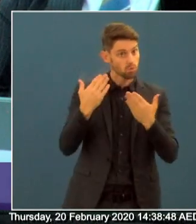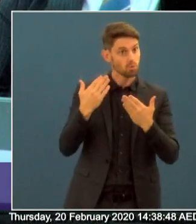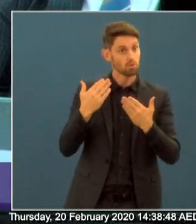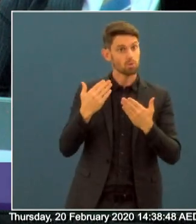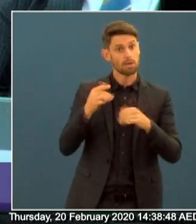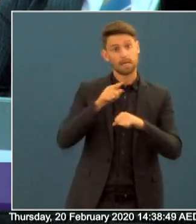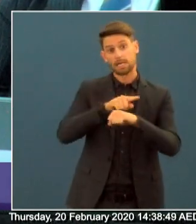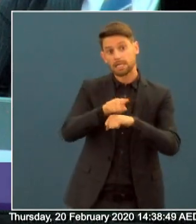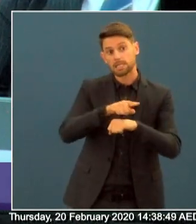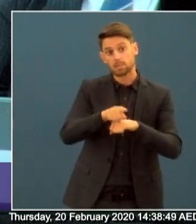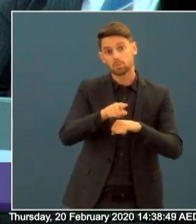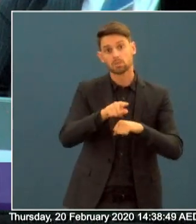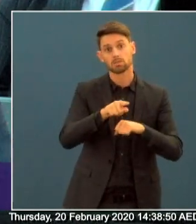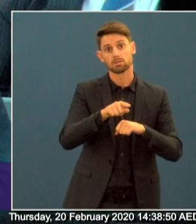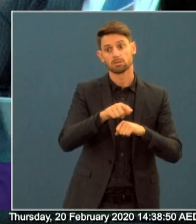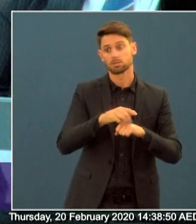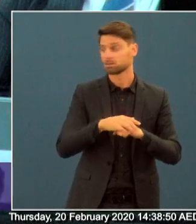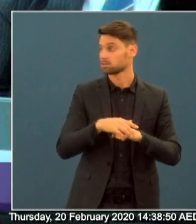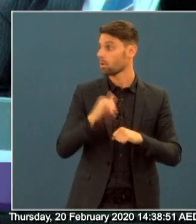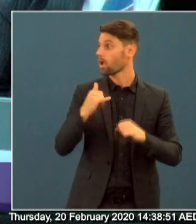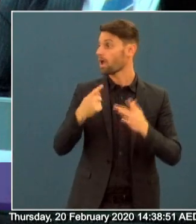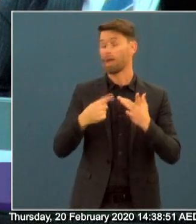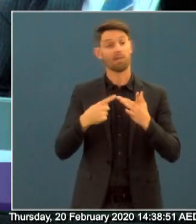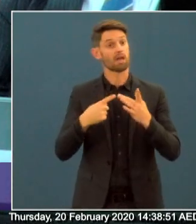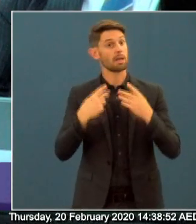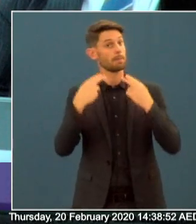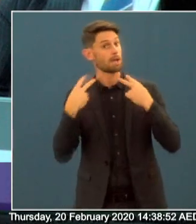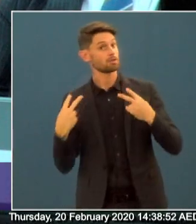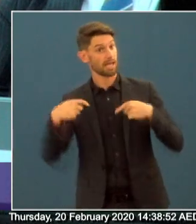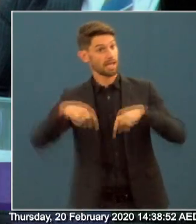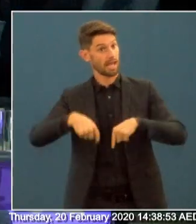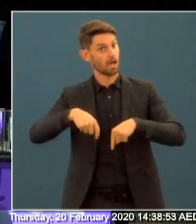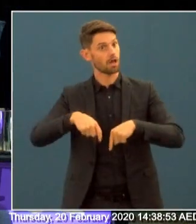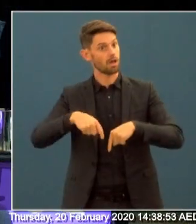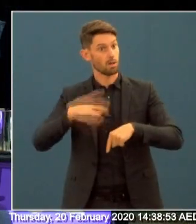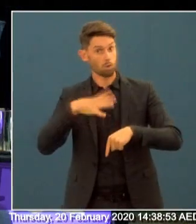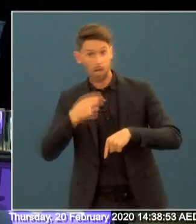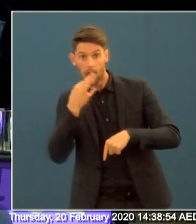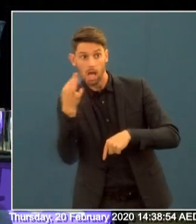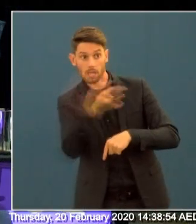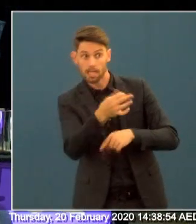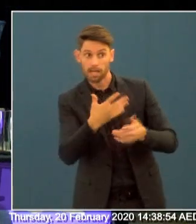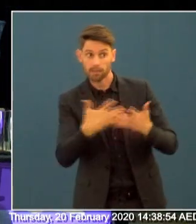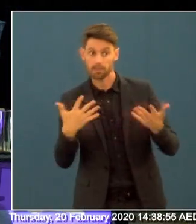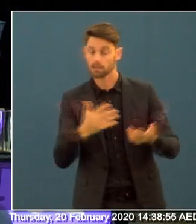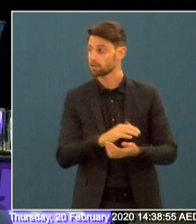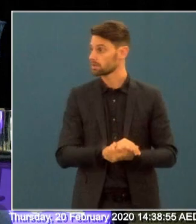or New South Wales have any questions or which to seek to seek leave to ask any questions. Well, probably the best thing to do is ask them.